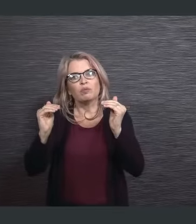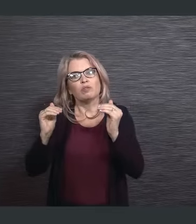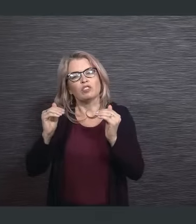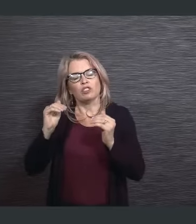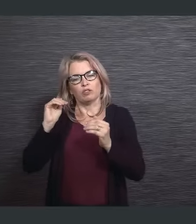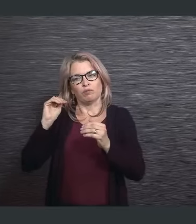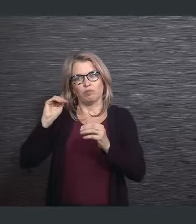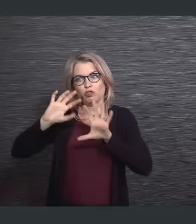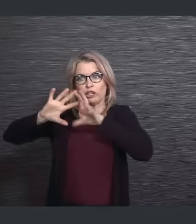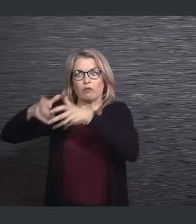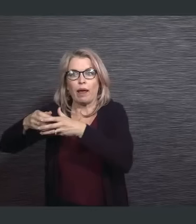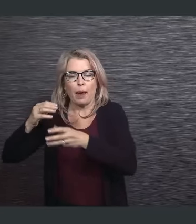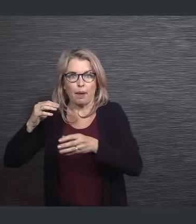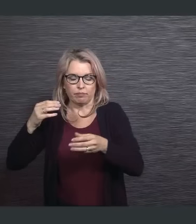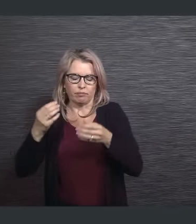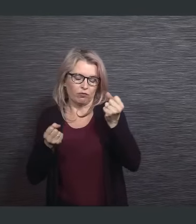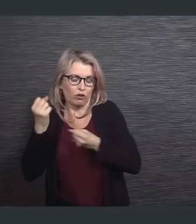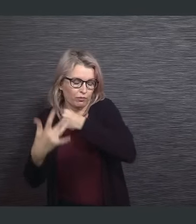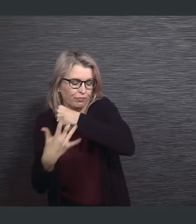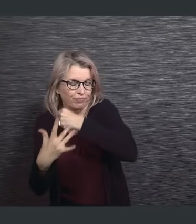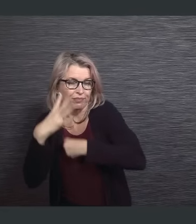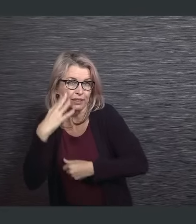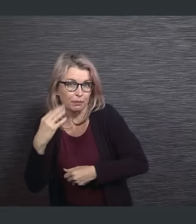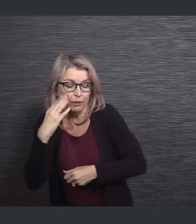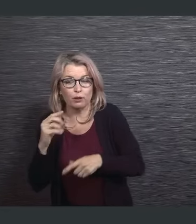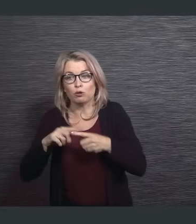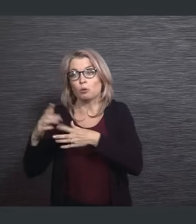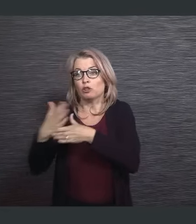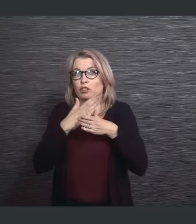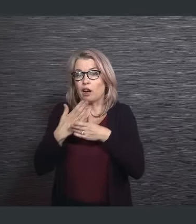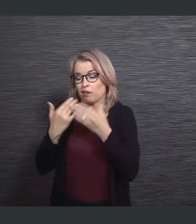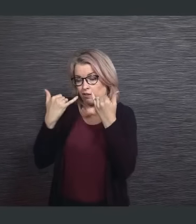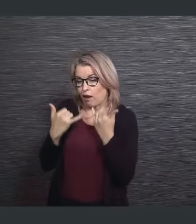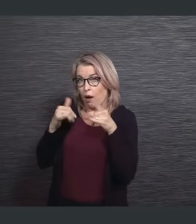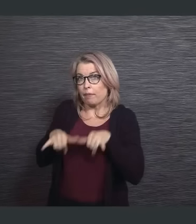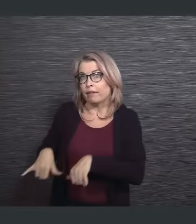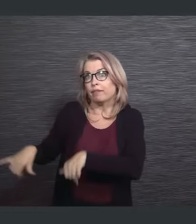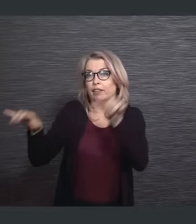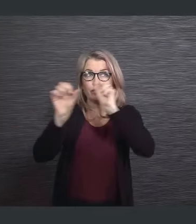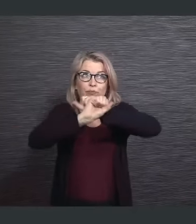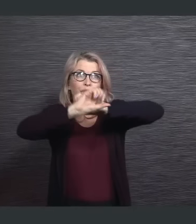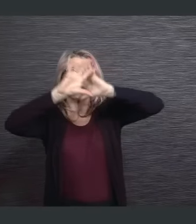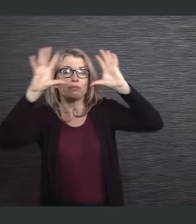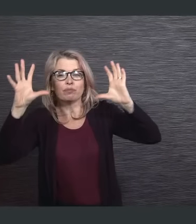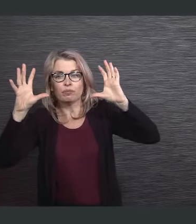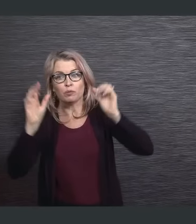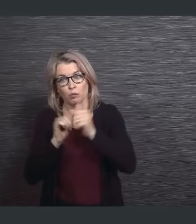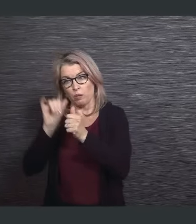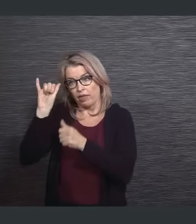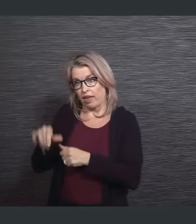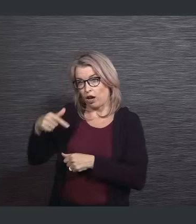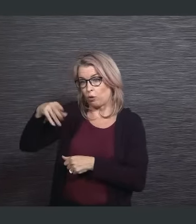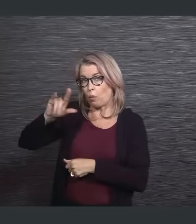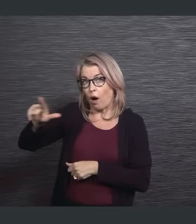Being able to share our common vision and direction with a Qualcomm team, we are very